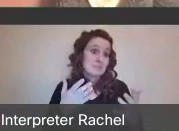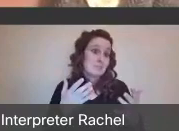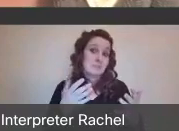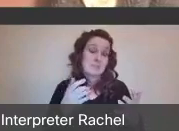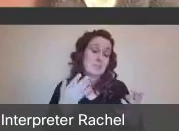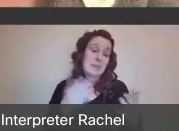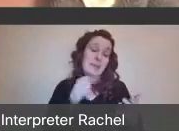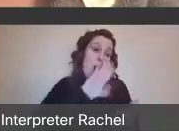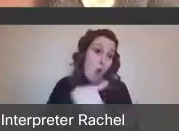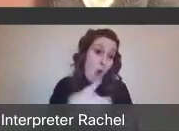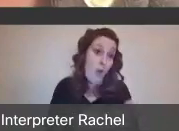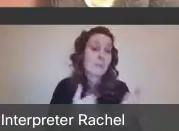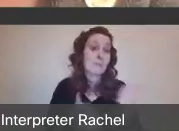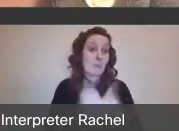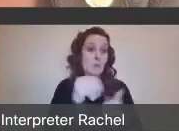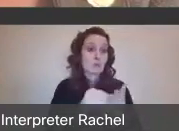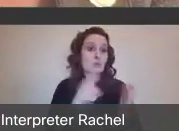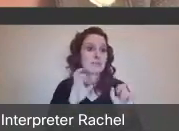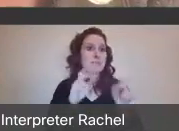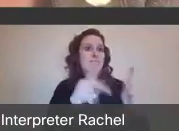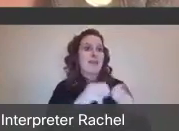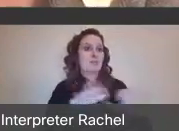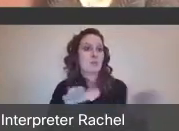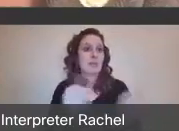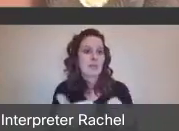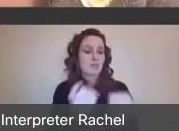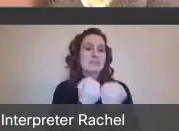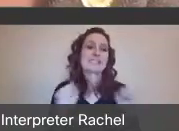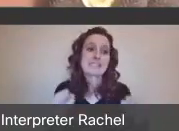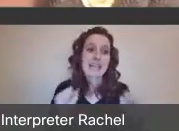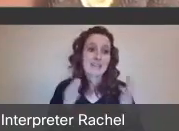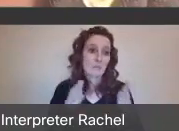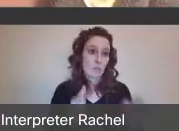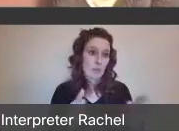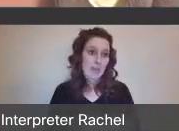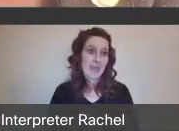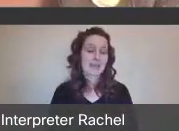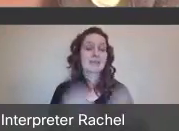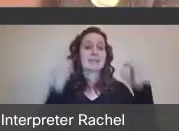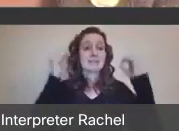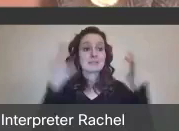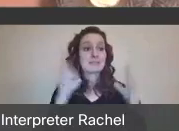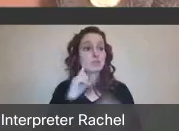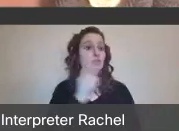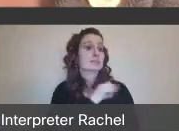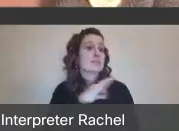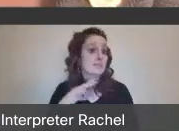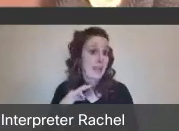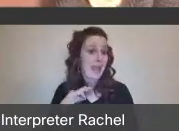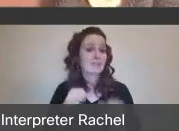into classrooms and do it in a way that's safe and the teachers and the support staff are safe and we